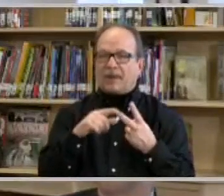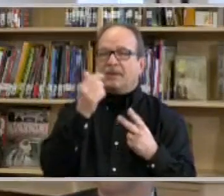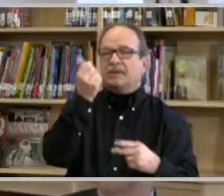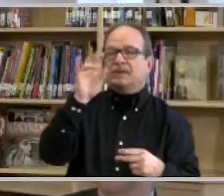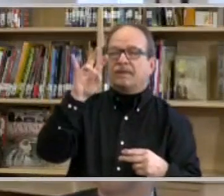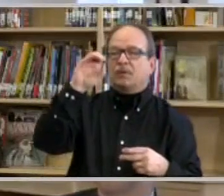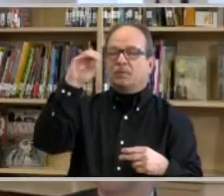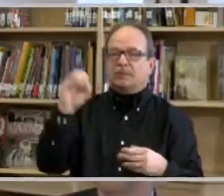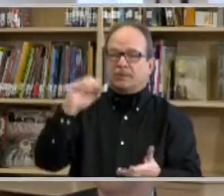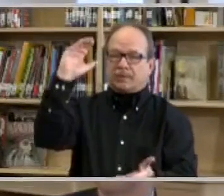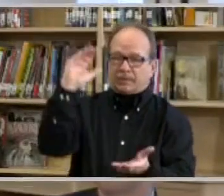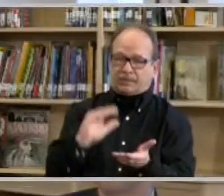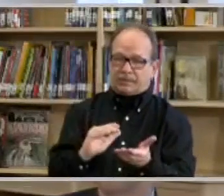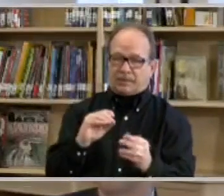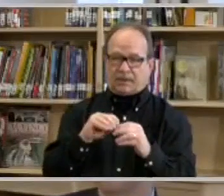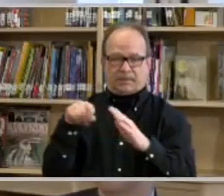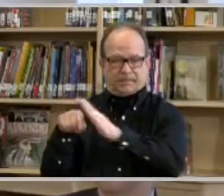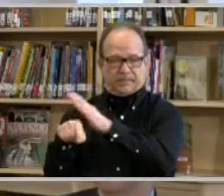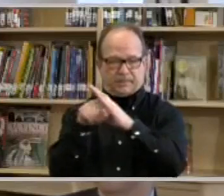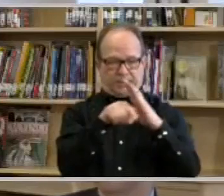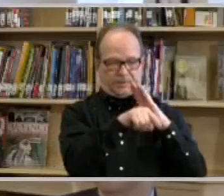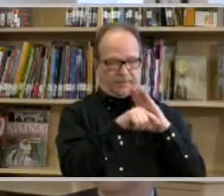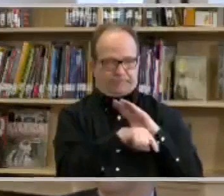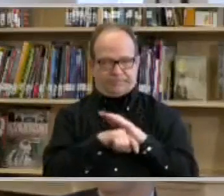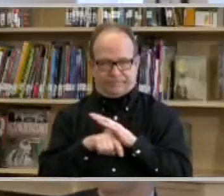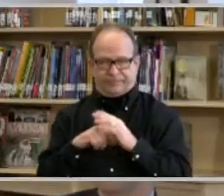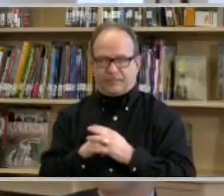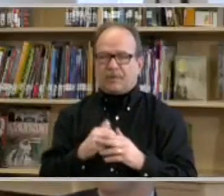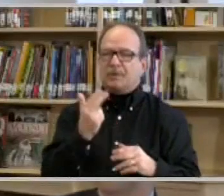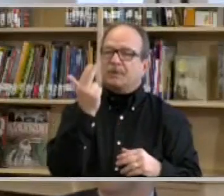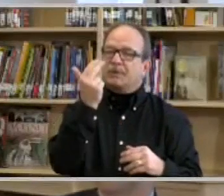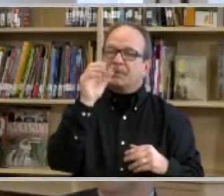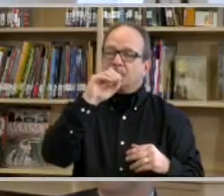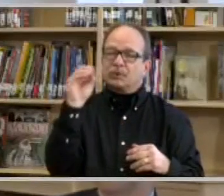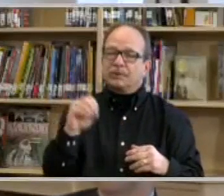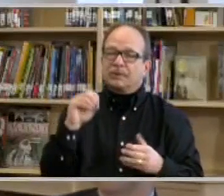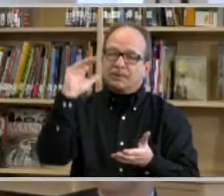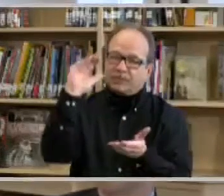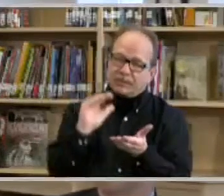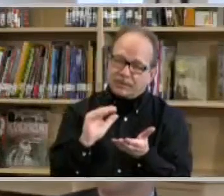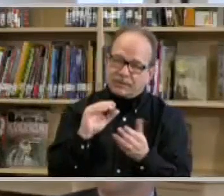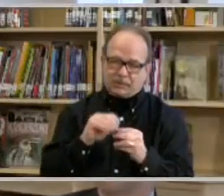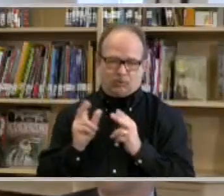WE SAW A 17% REDUCTION IN